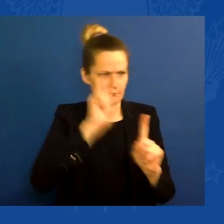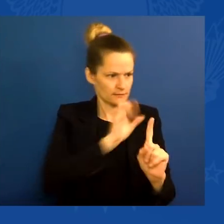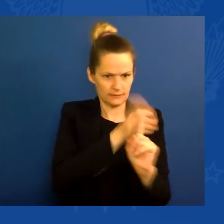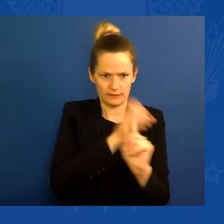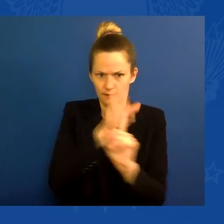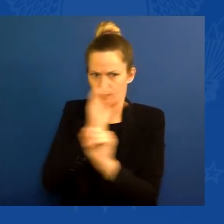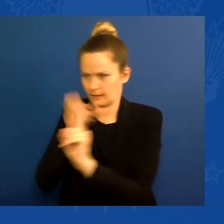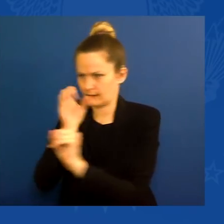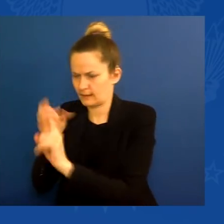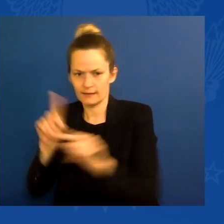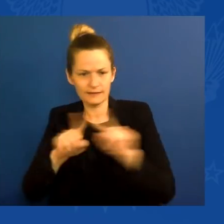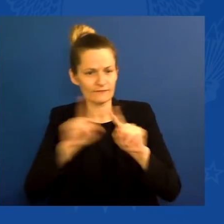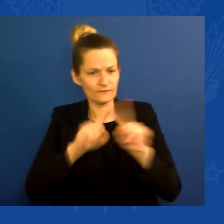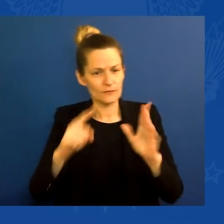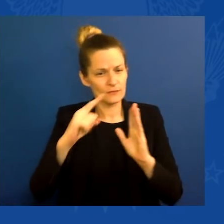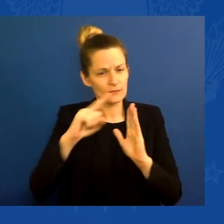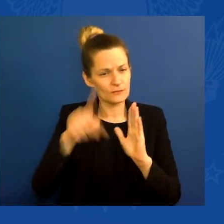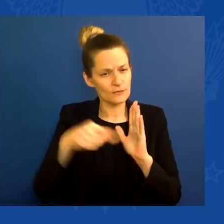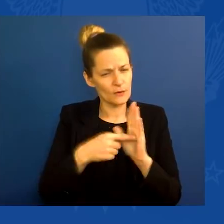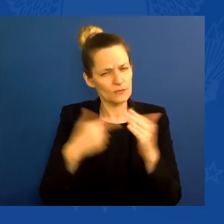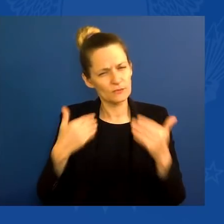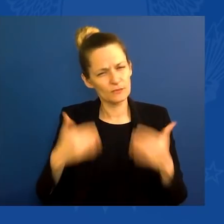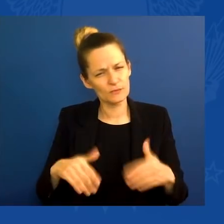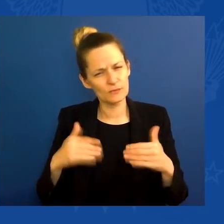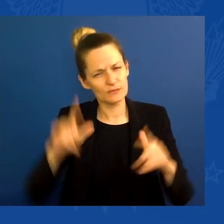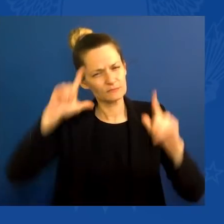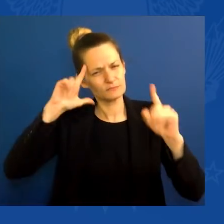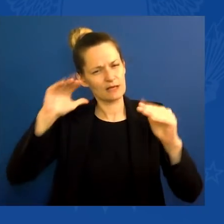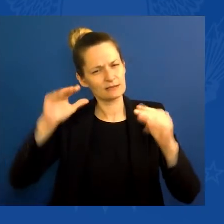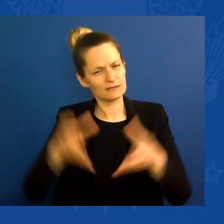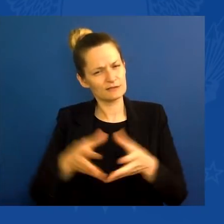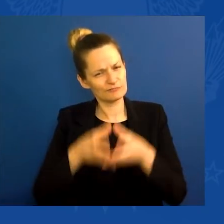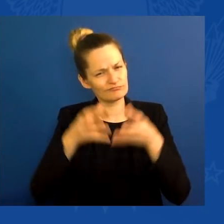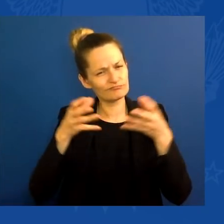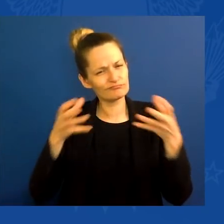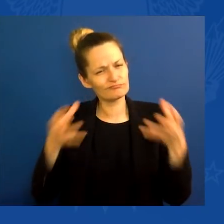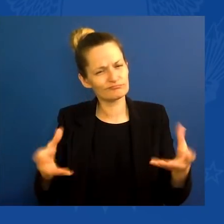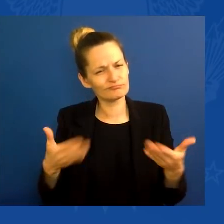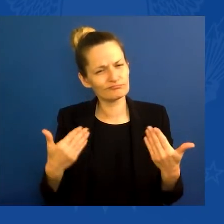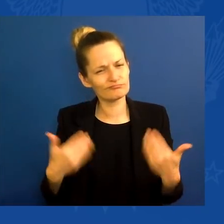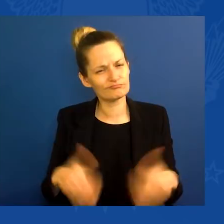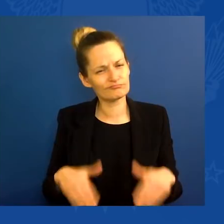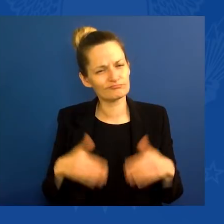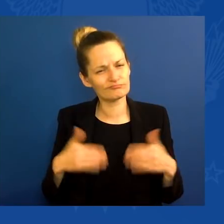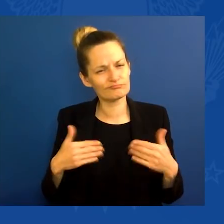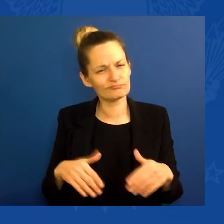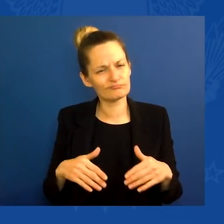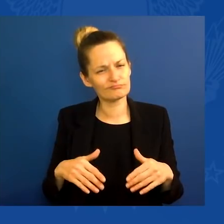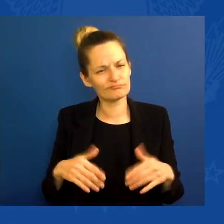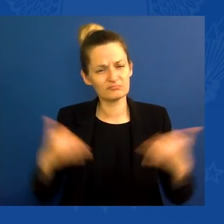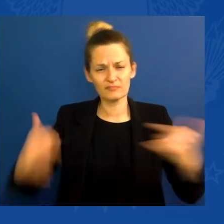Being a cop today is a heck of a lot harder than it's ever been.